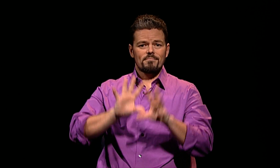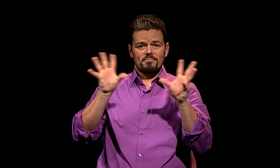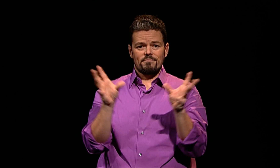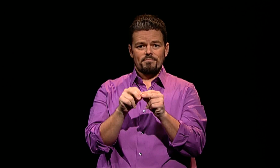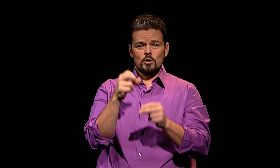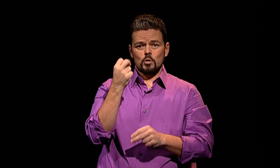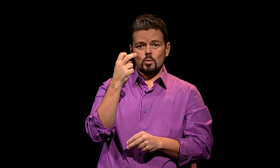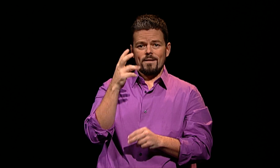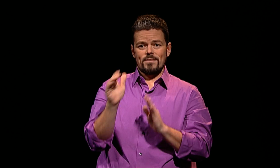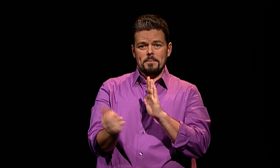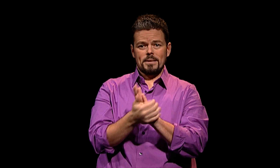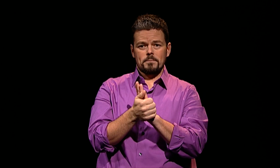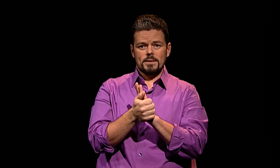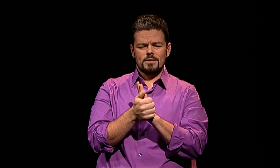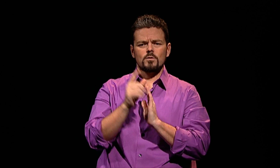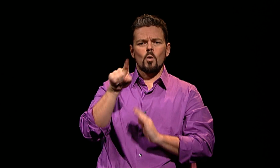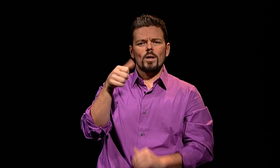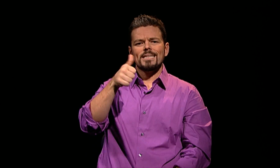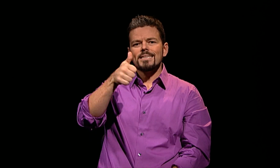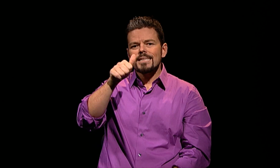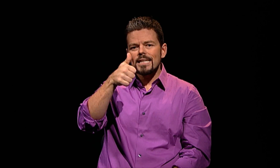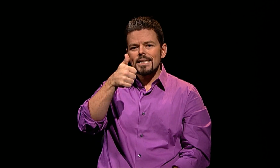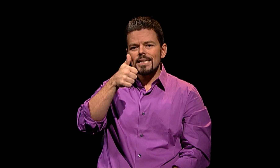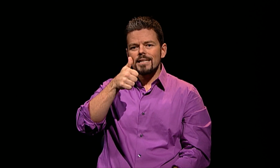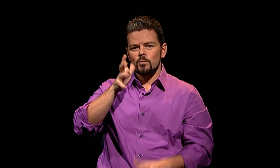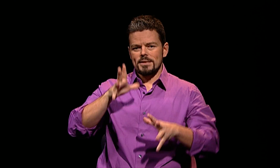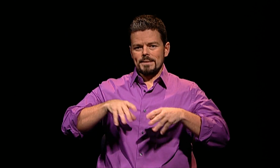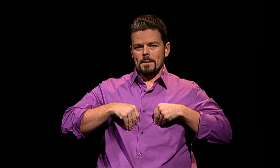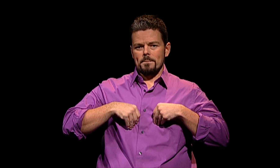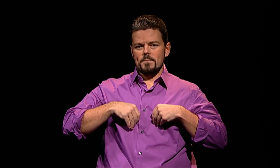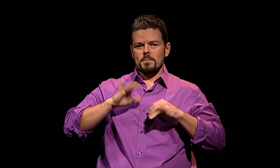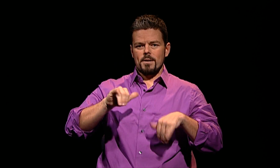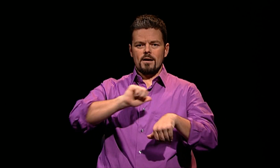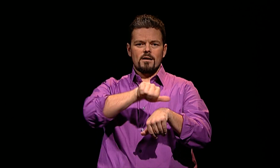TEN OF THE TWELVE AMENDMENTS HE PROPOSED WERE ACCEPTED